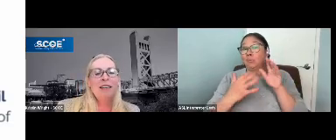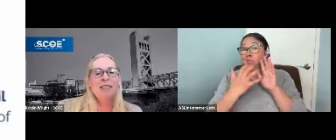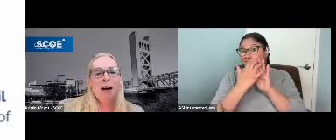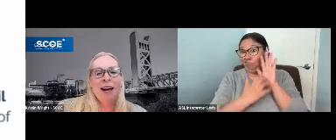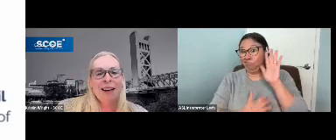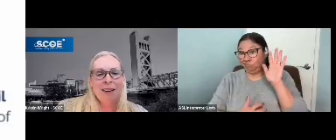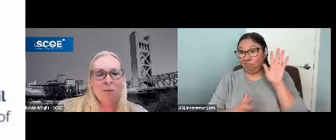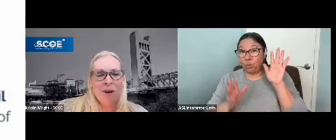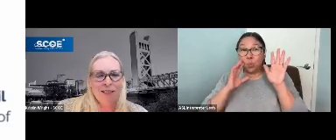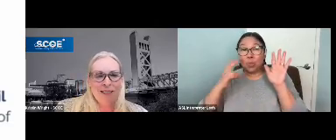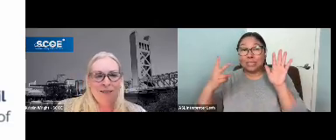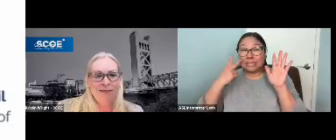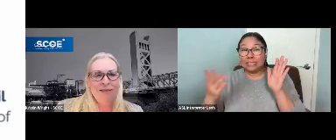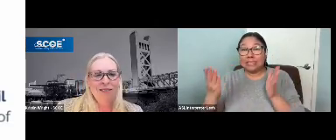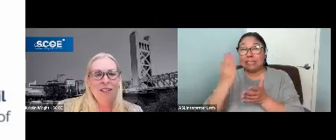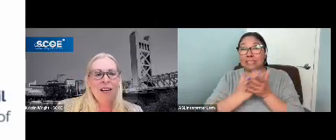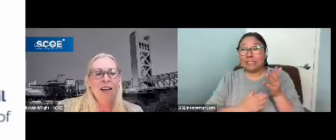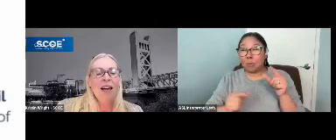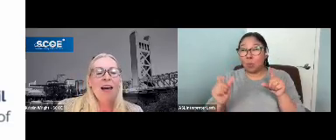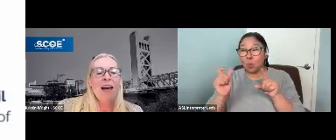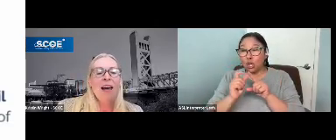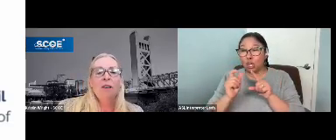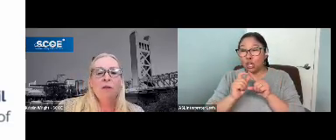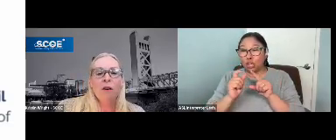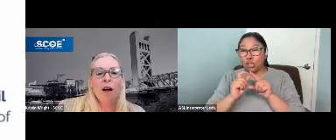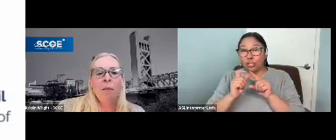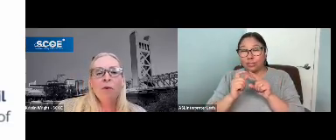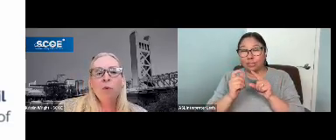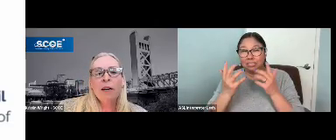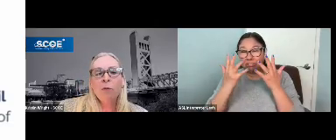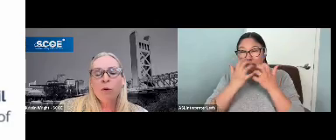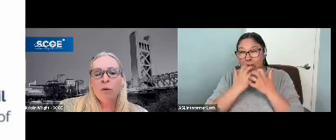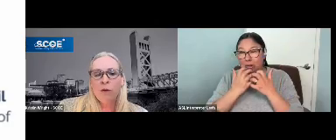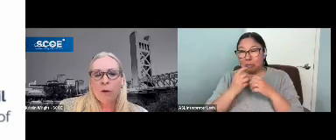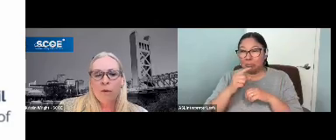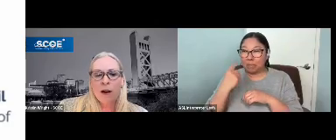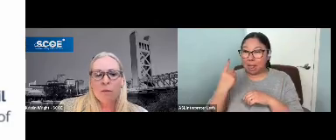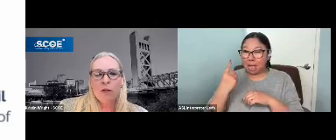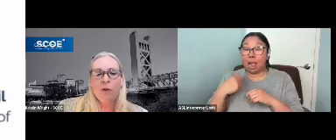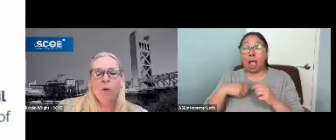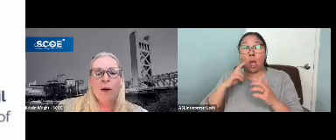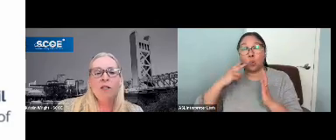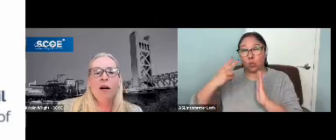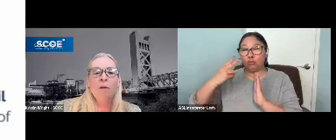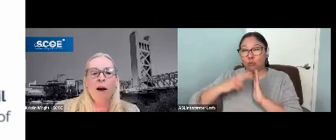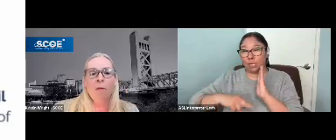you'll see some highlighted words, and I'm going to read through a few of them so that we can talk